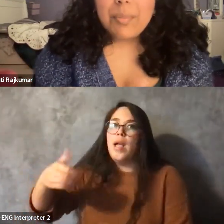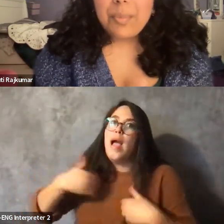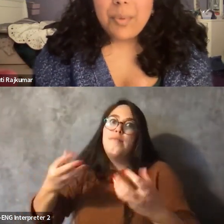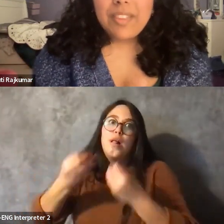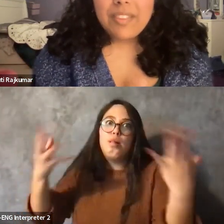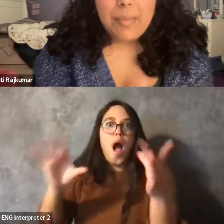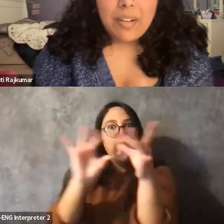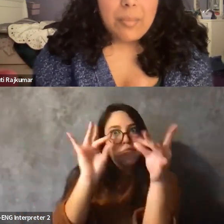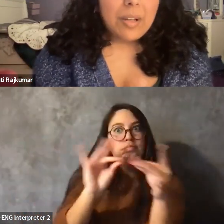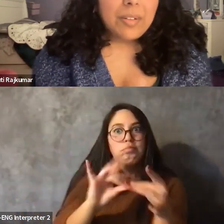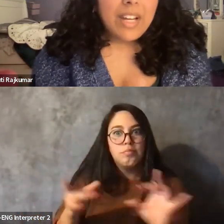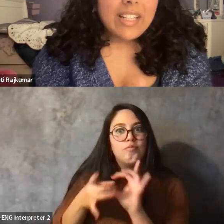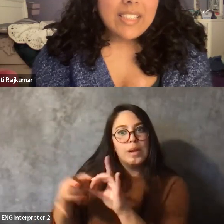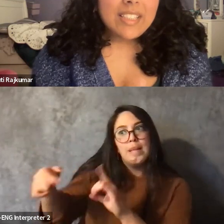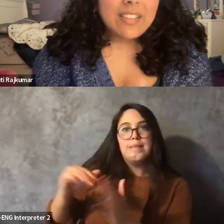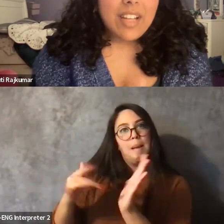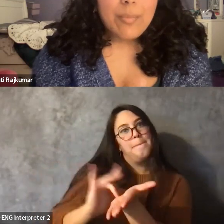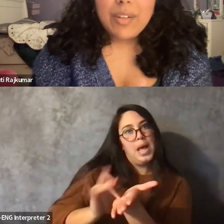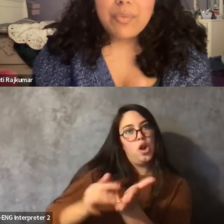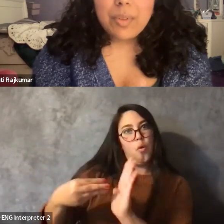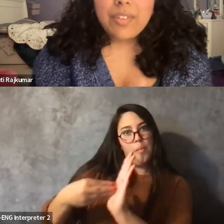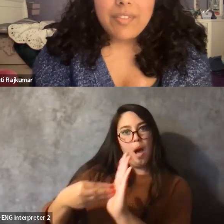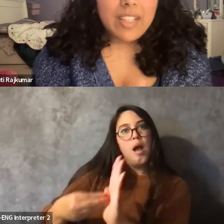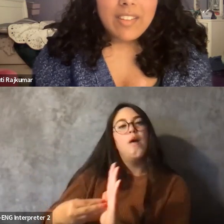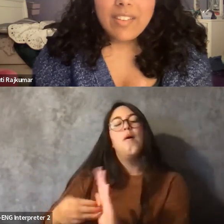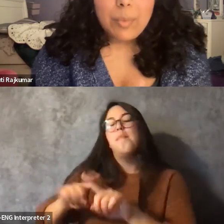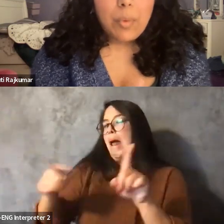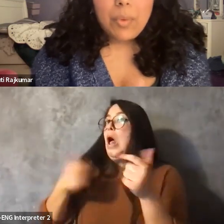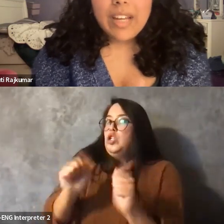up with the medical model and kind of being forced to fit into this mold